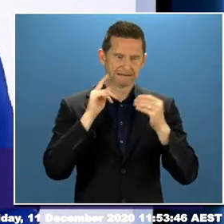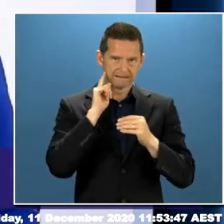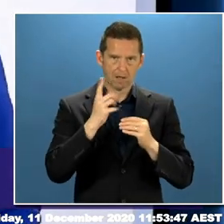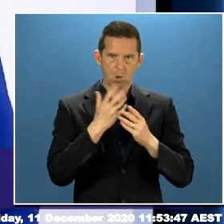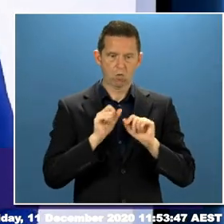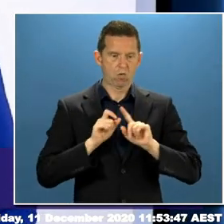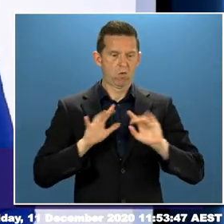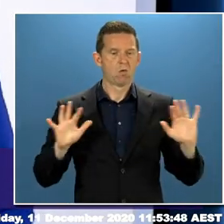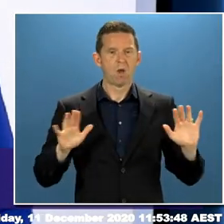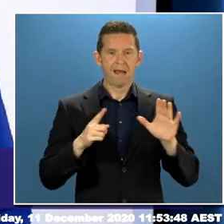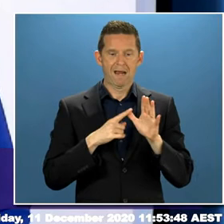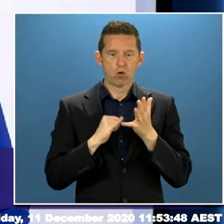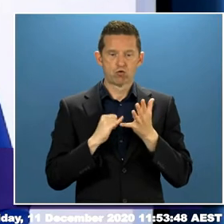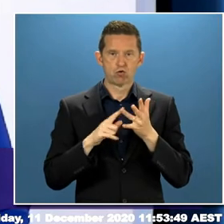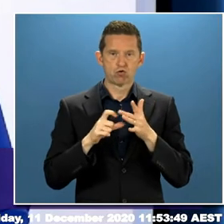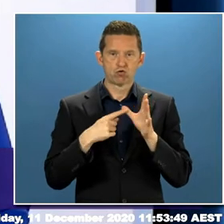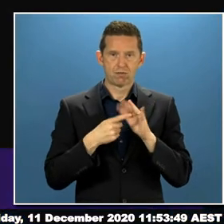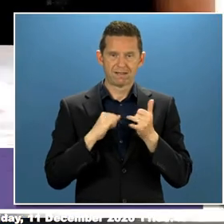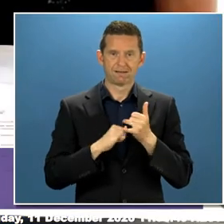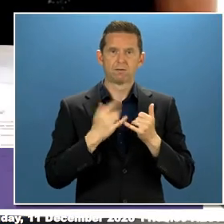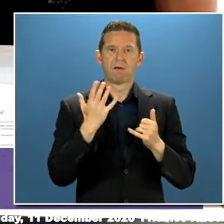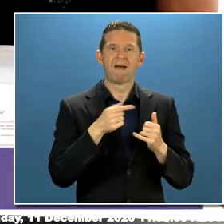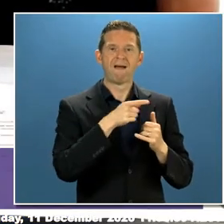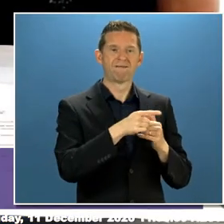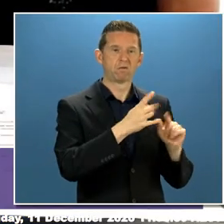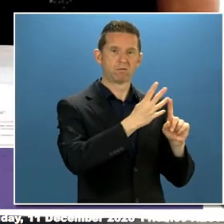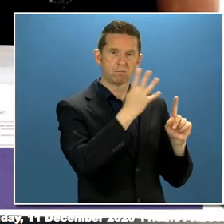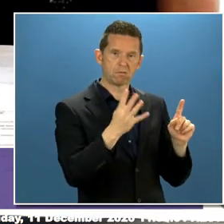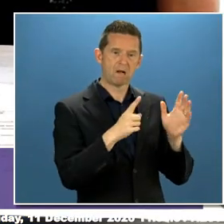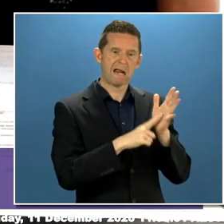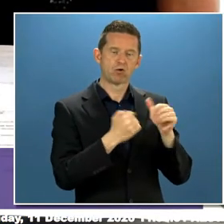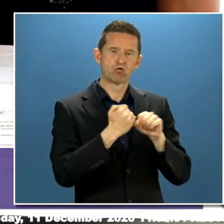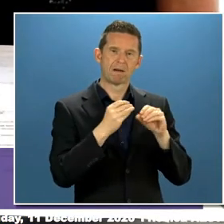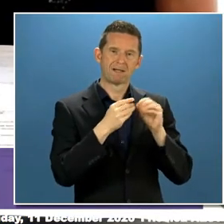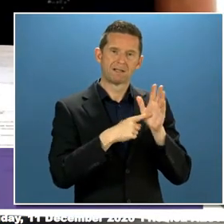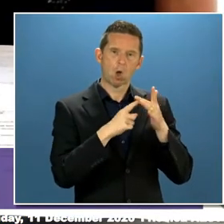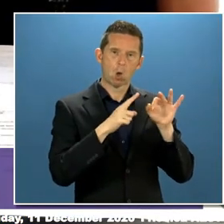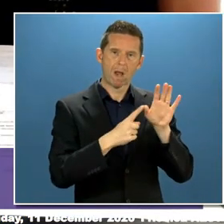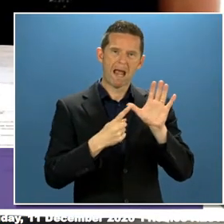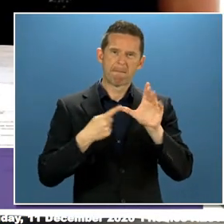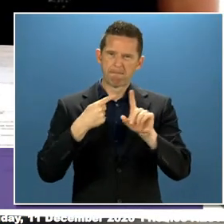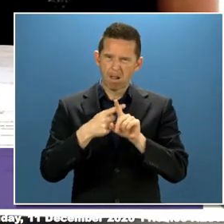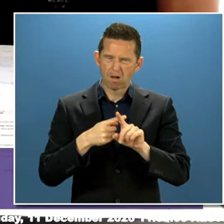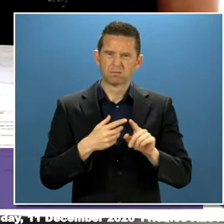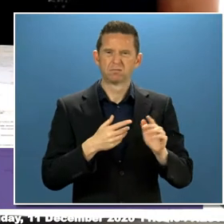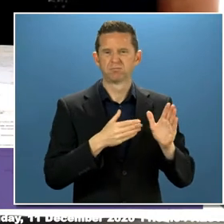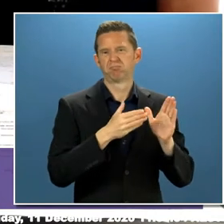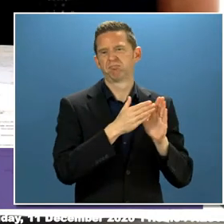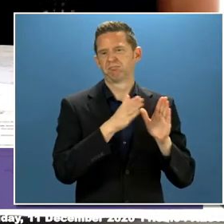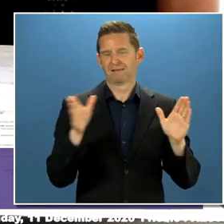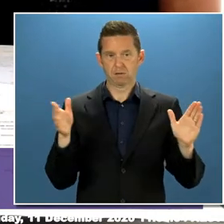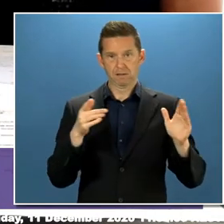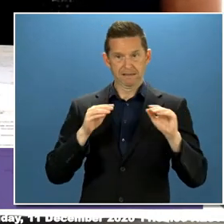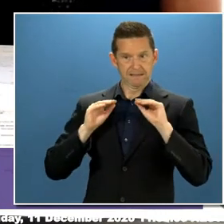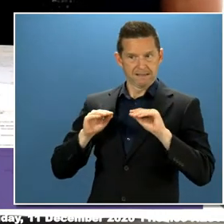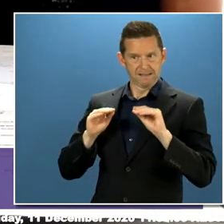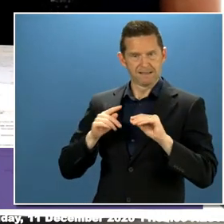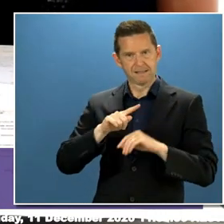organisation on the LGBTQIA+, and what was fascinating was that at the end of